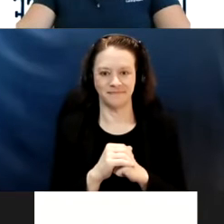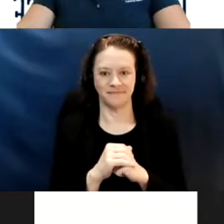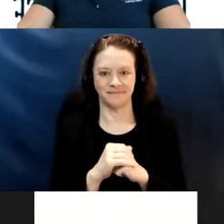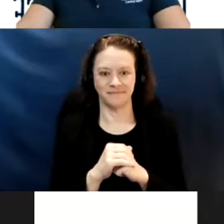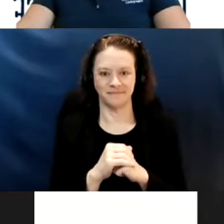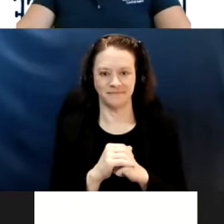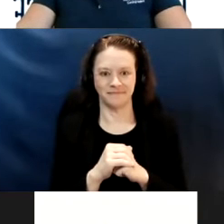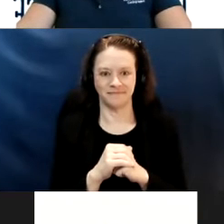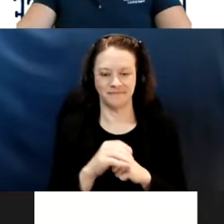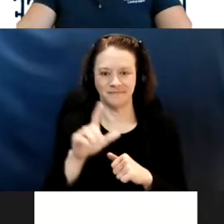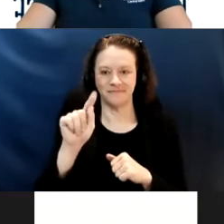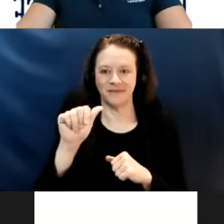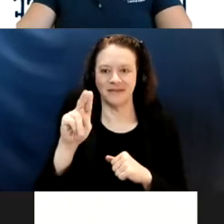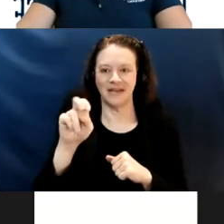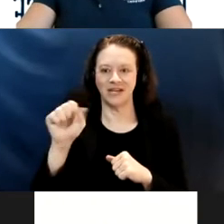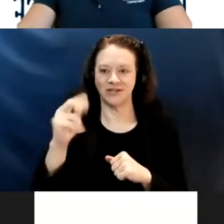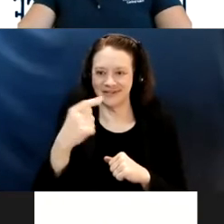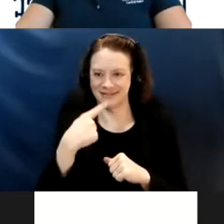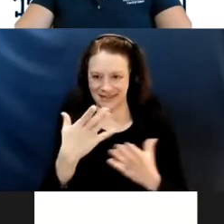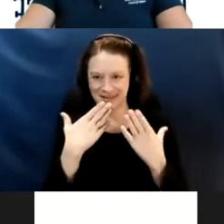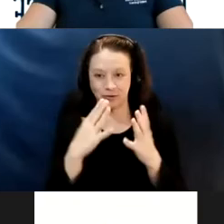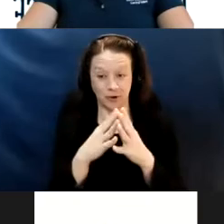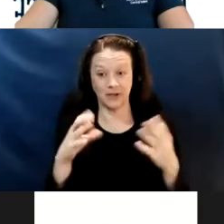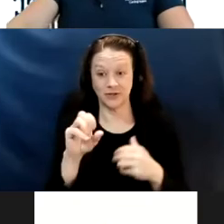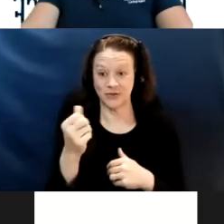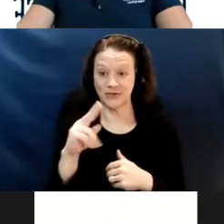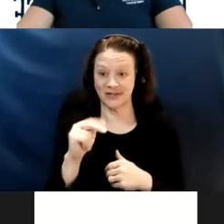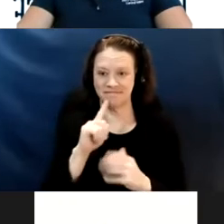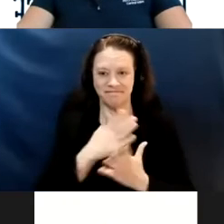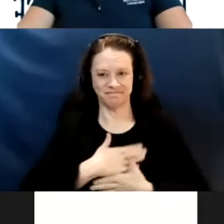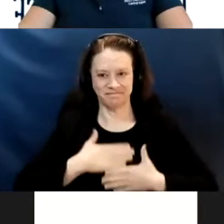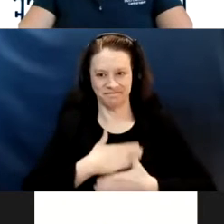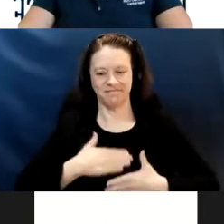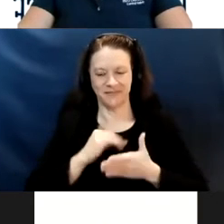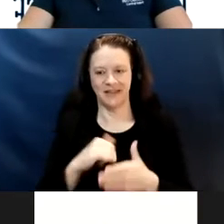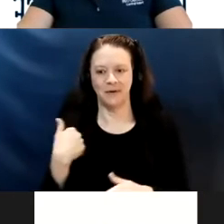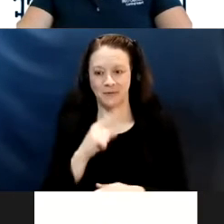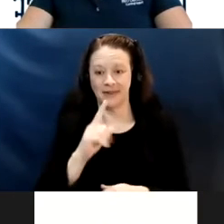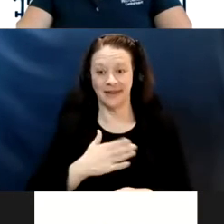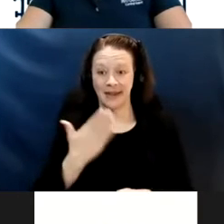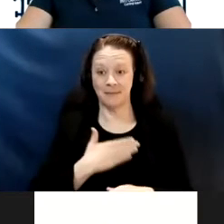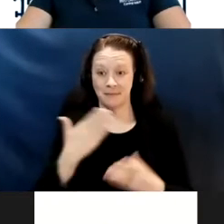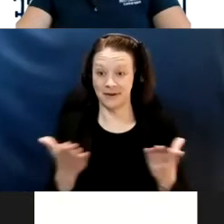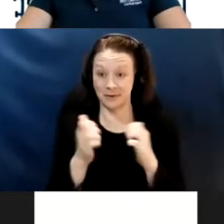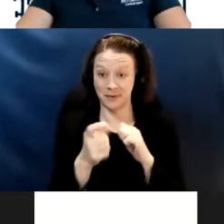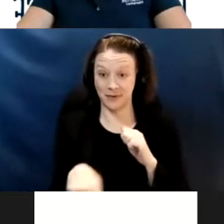Thank you so much, Susan. I really appreciate it. We are very happy to be here with you guys today and thank you also